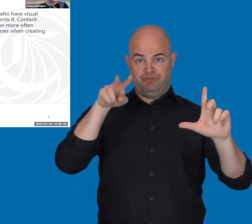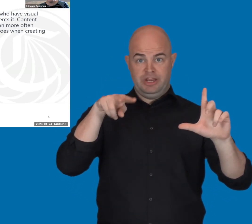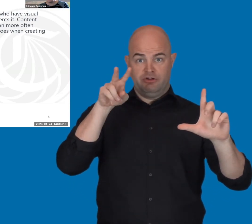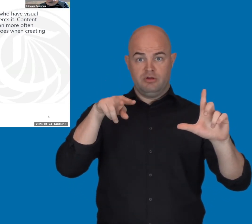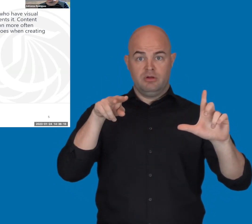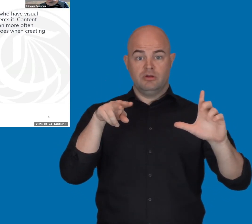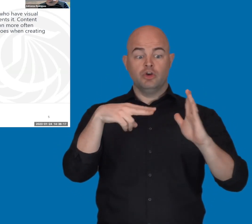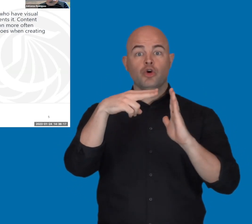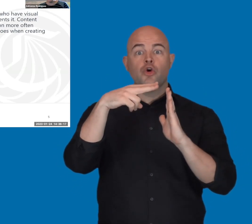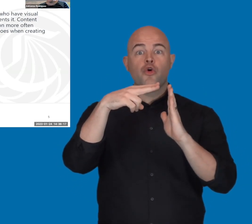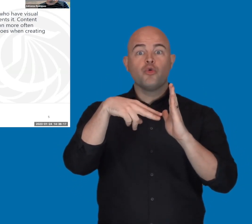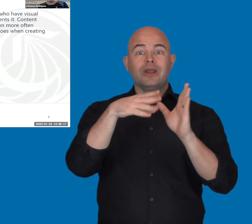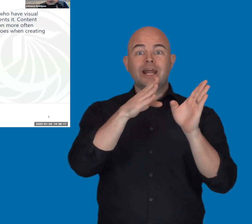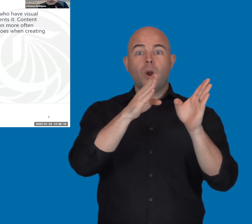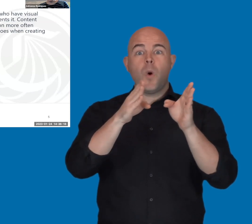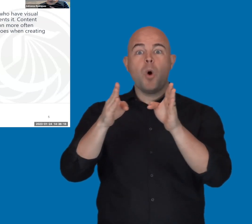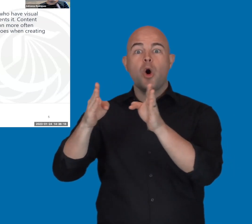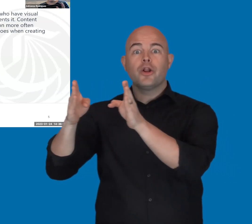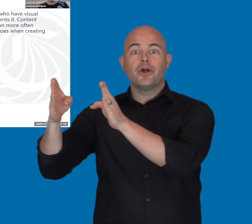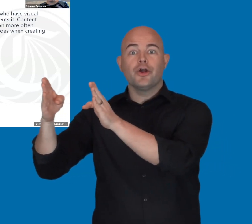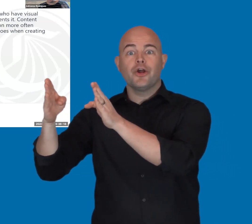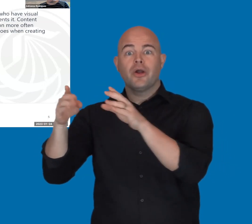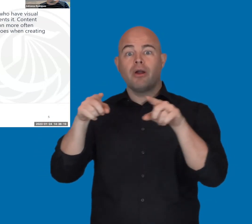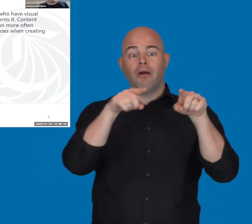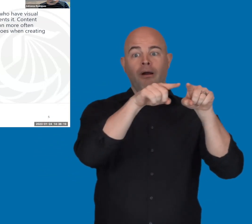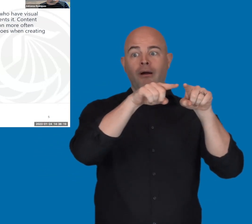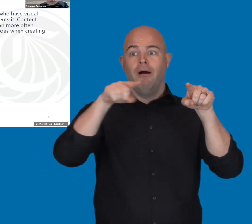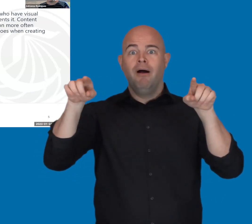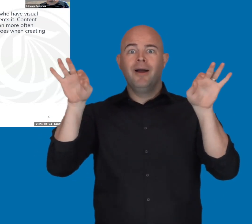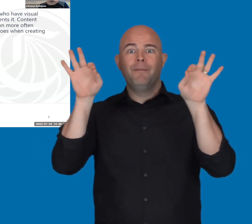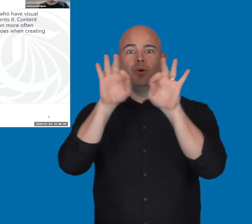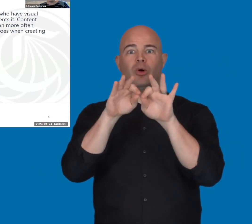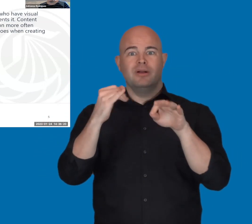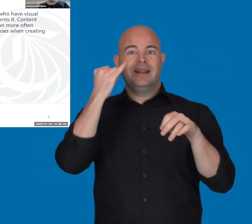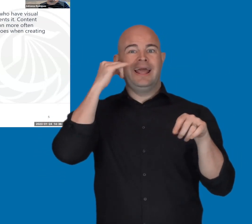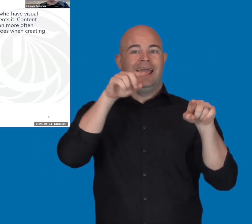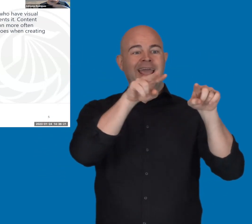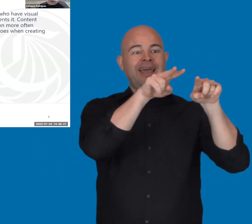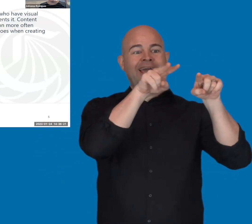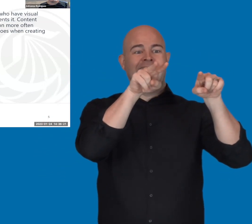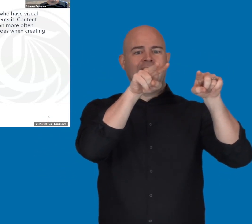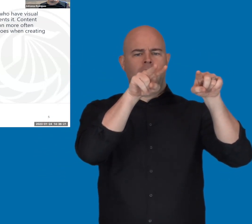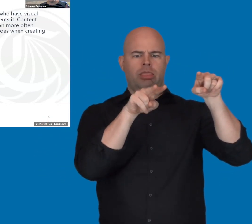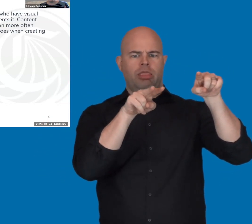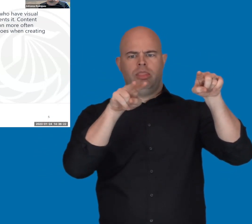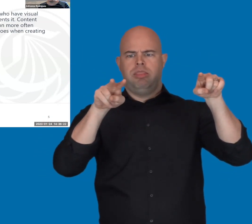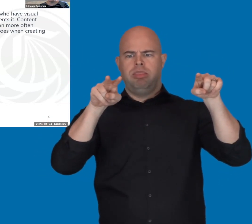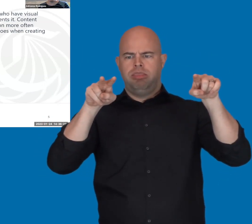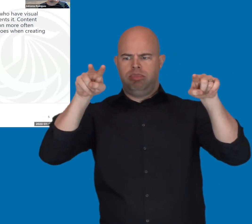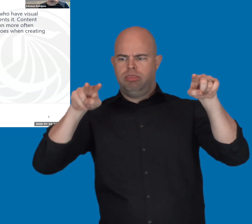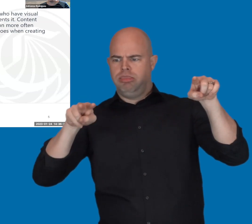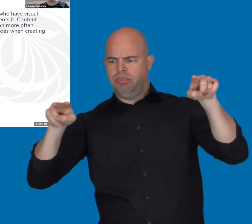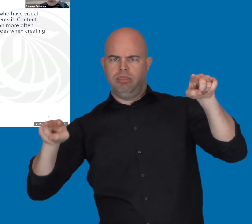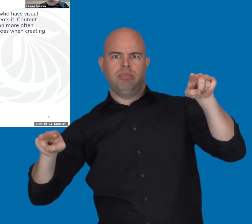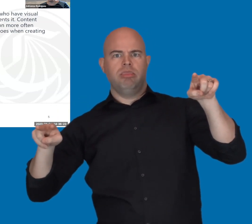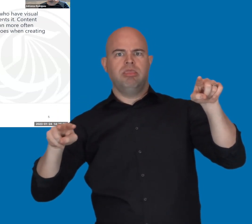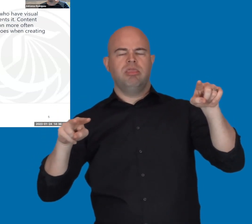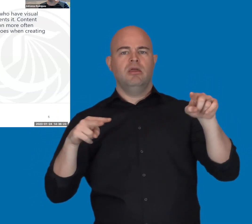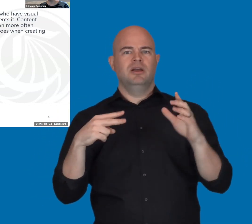very important. If its' out of order the screen reader will present the content in a way that makes no sense.